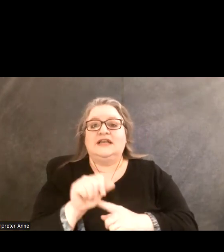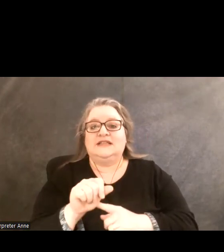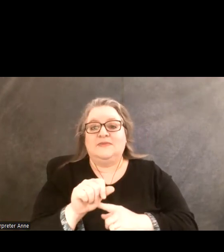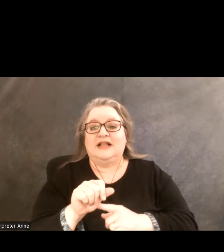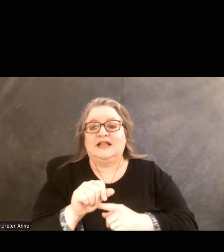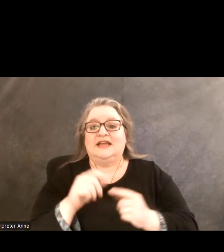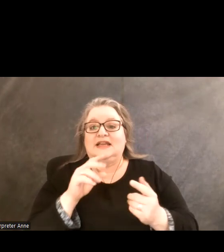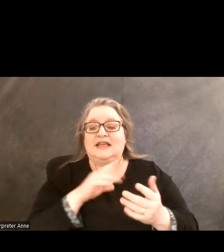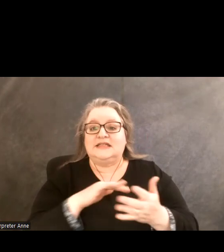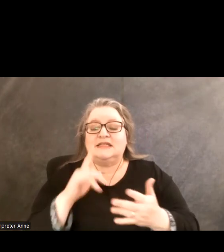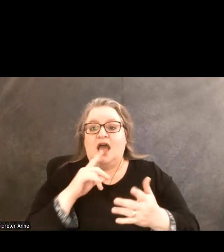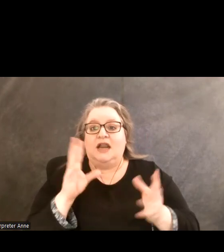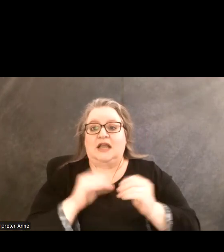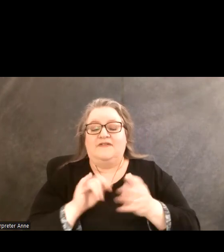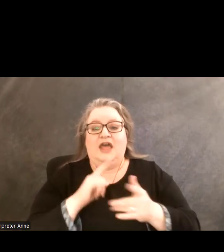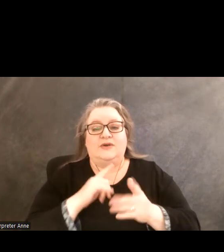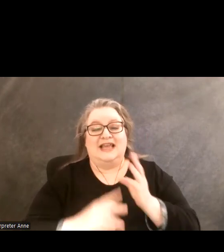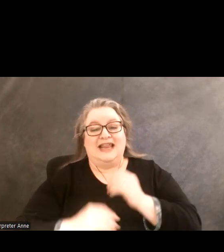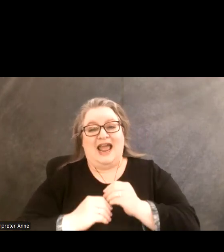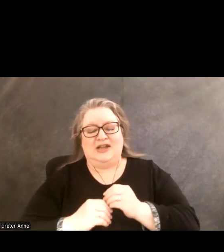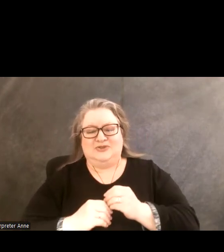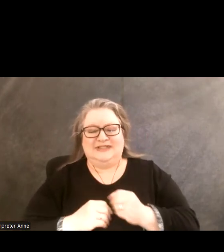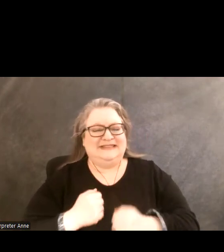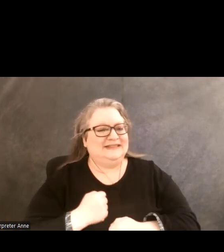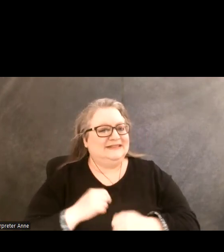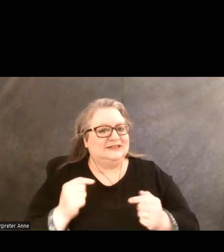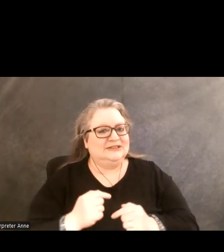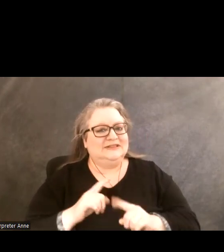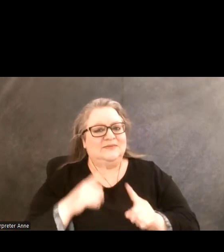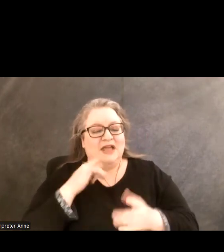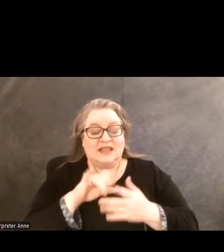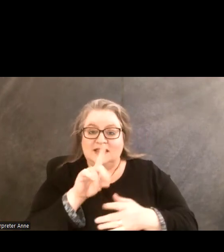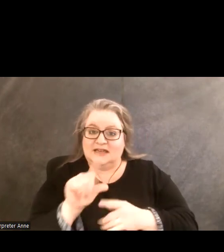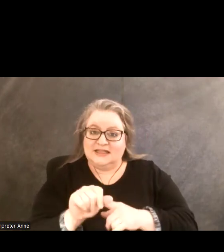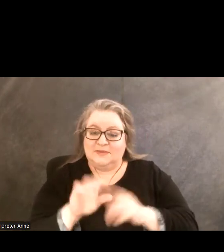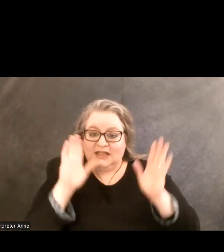which is extra ouch because it's a disability focused space.